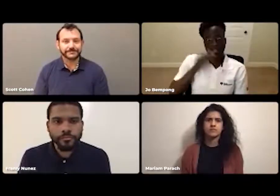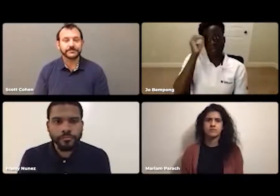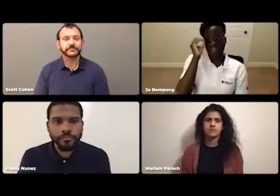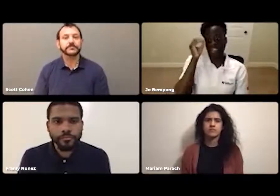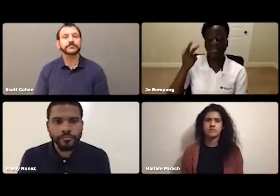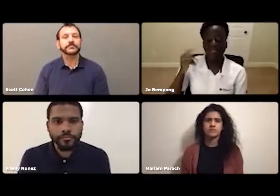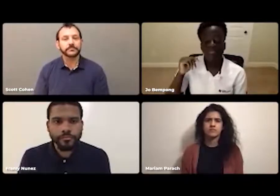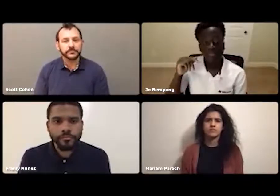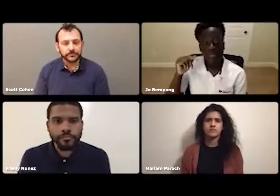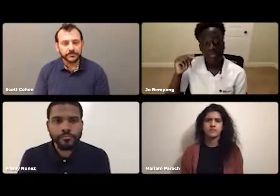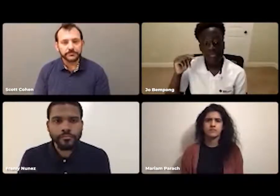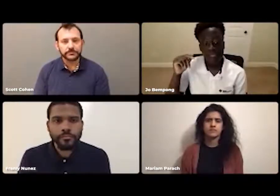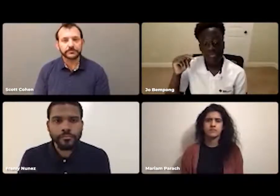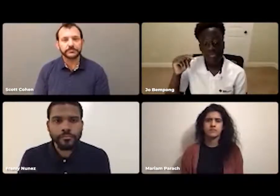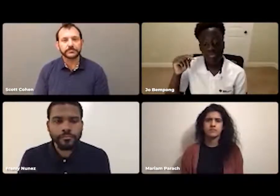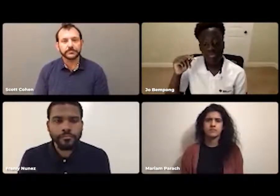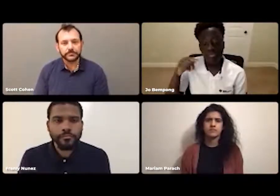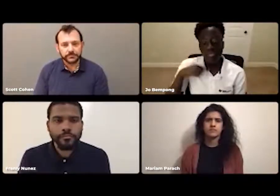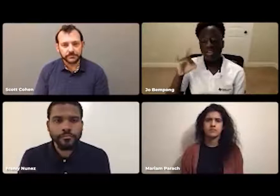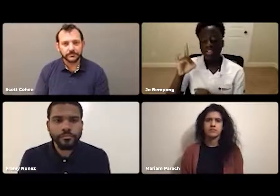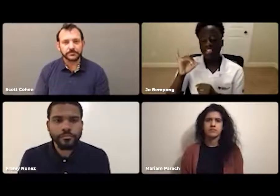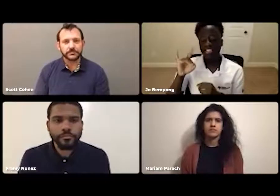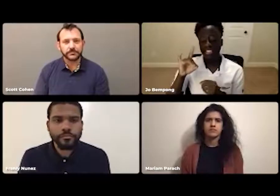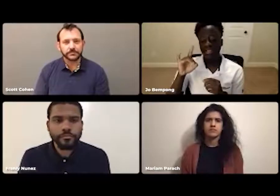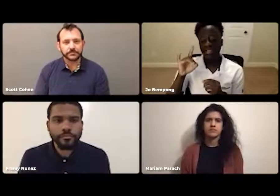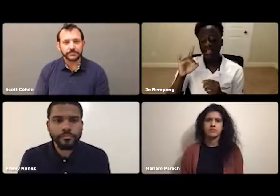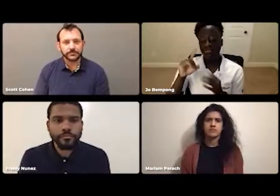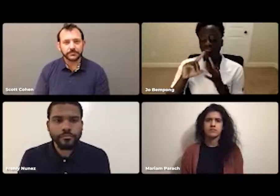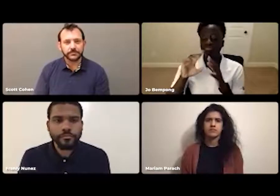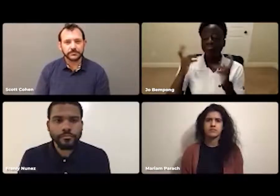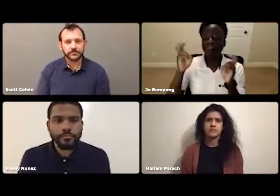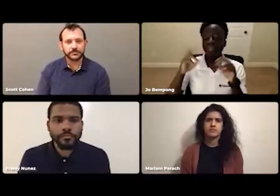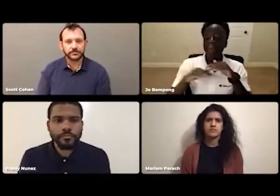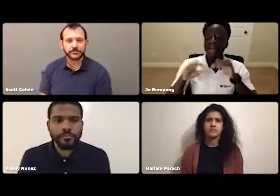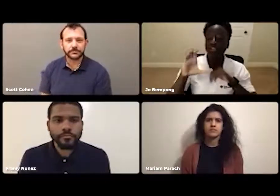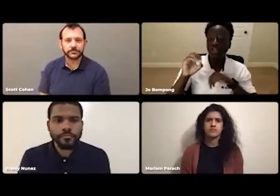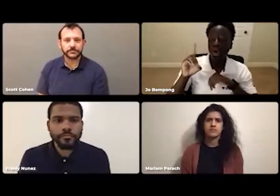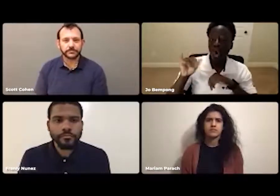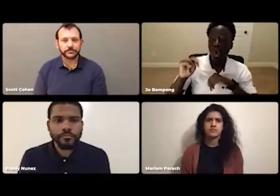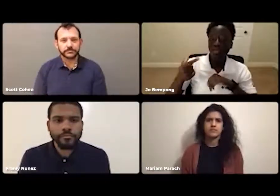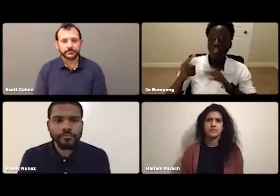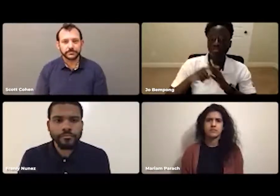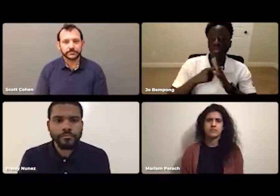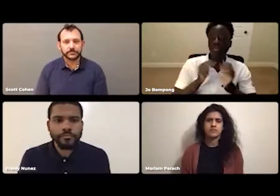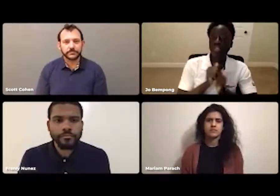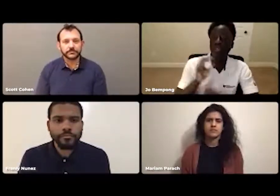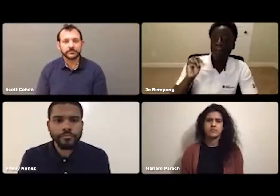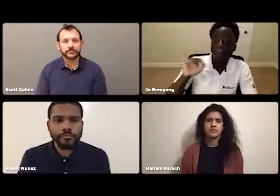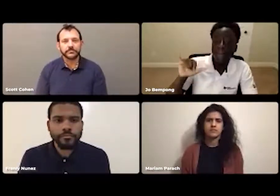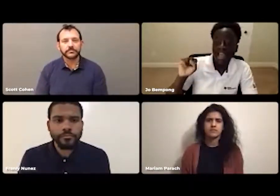I had late exposure to it, in my opinion. I did start with coding.